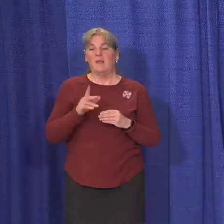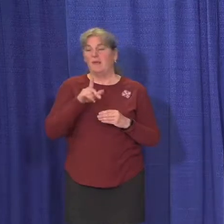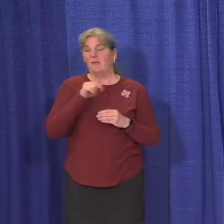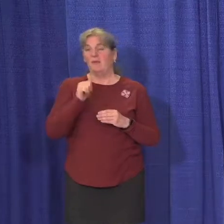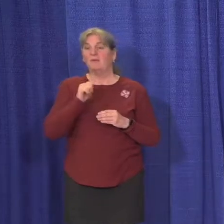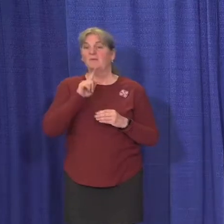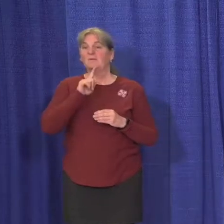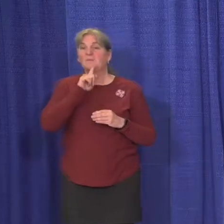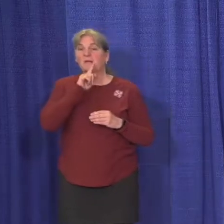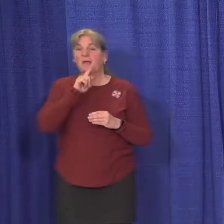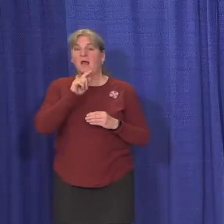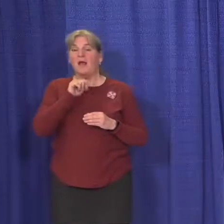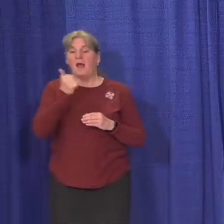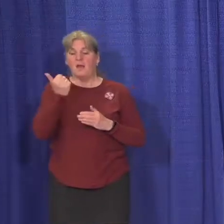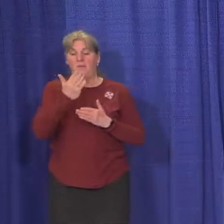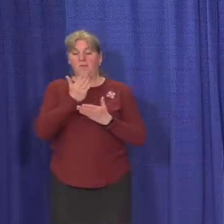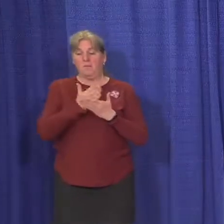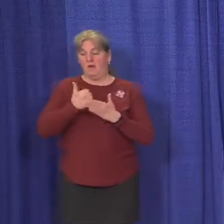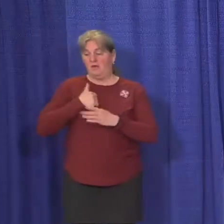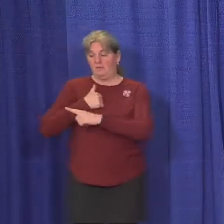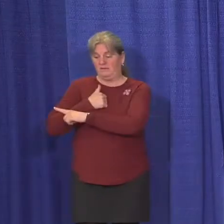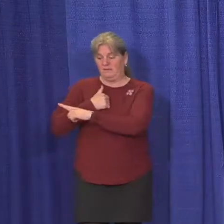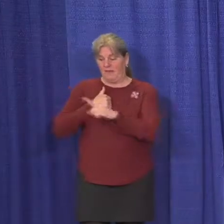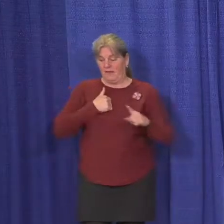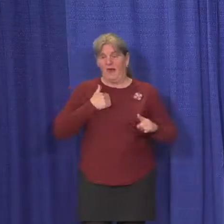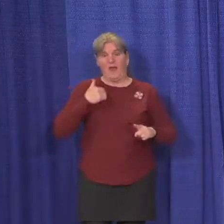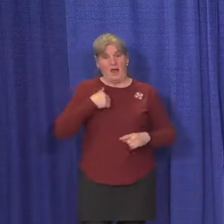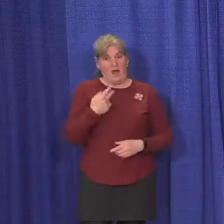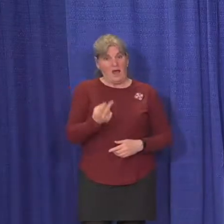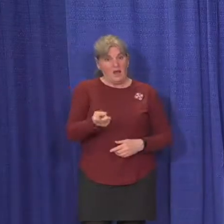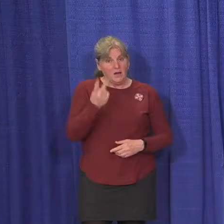natural phasing in because there are few Canadians who would be